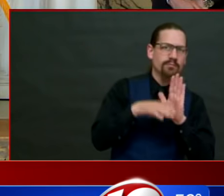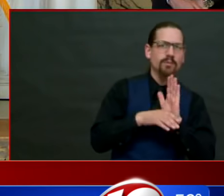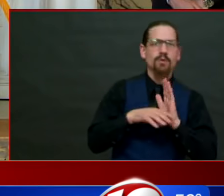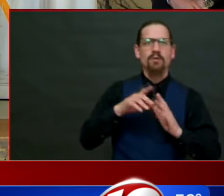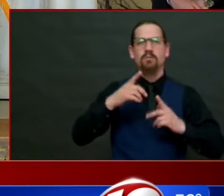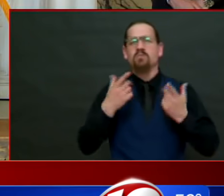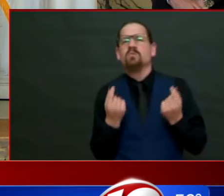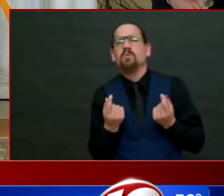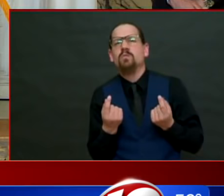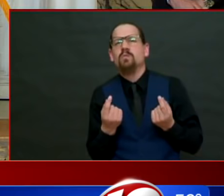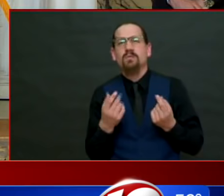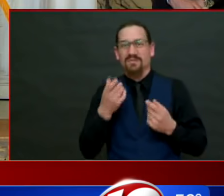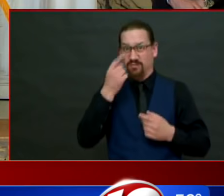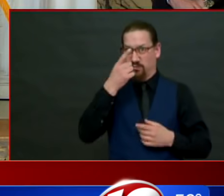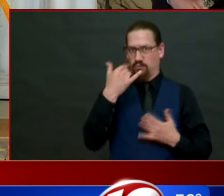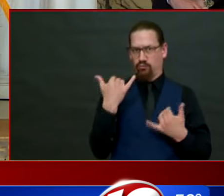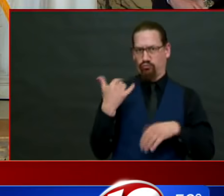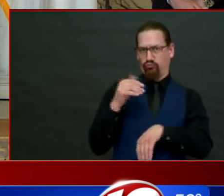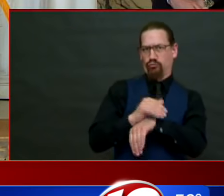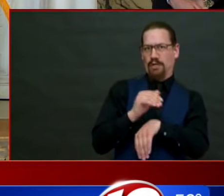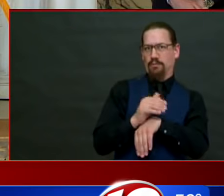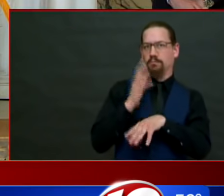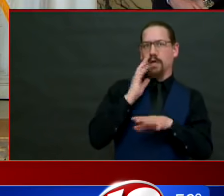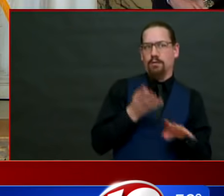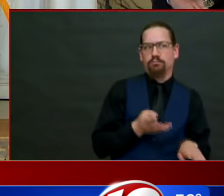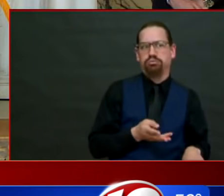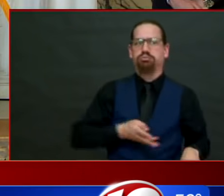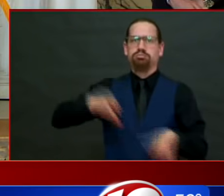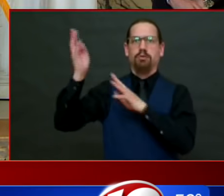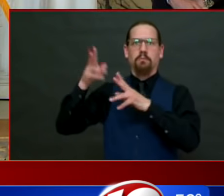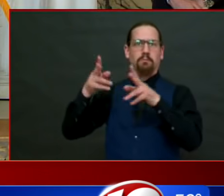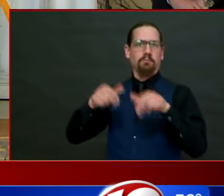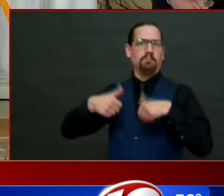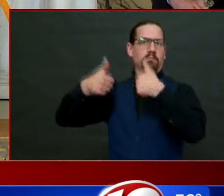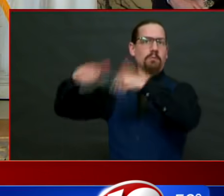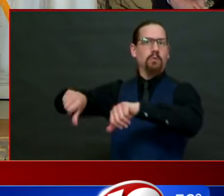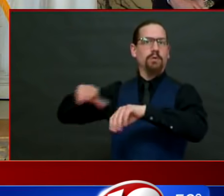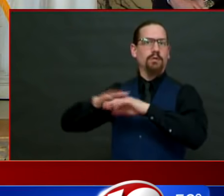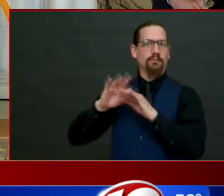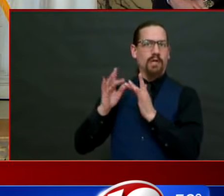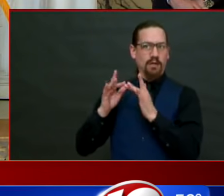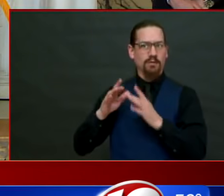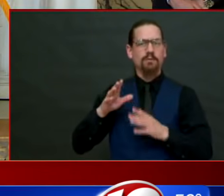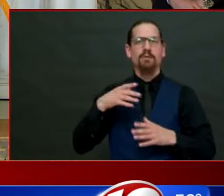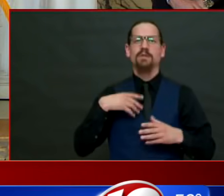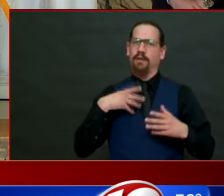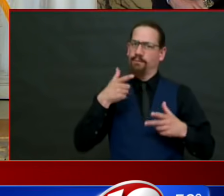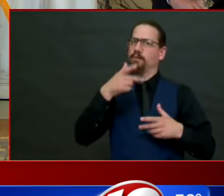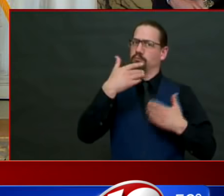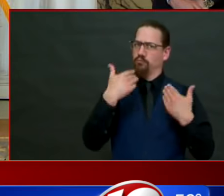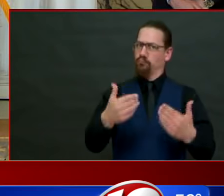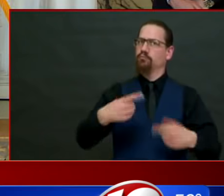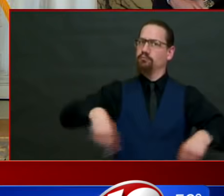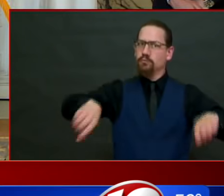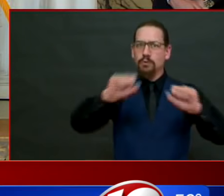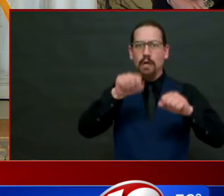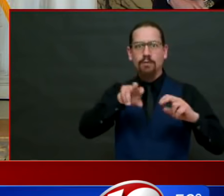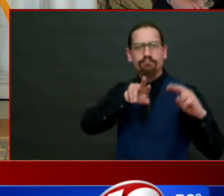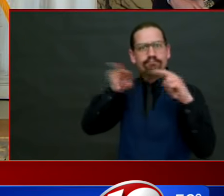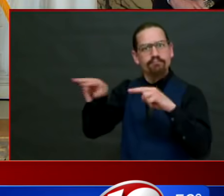IT. I AM TRYING TO BALANCE GETTING